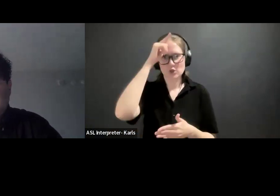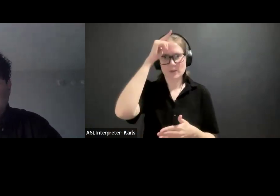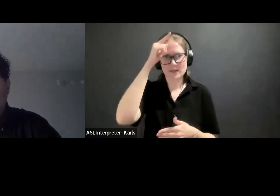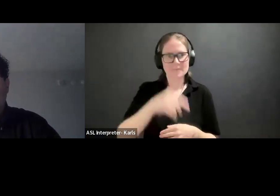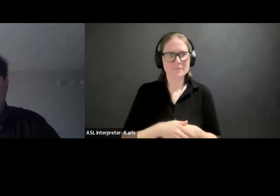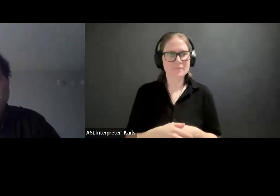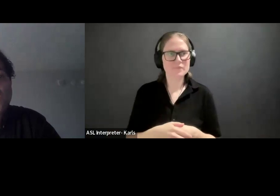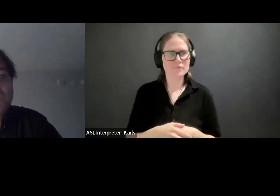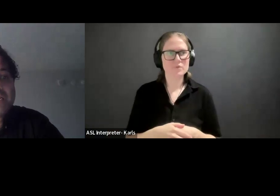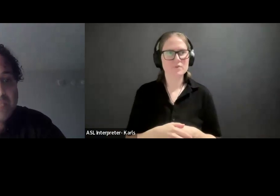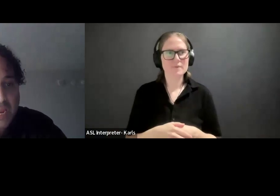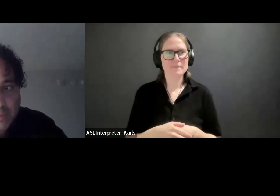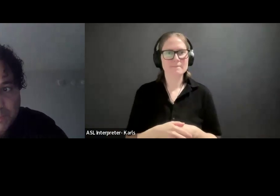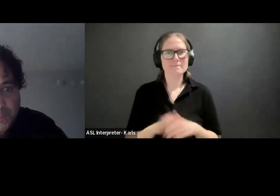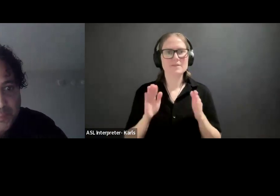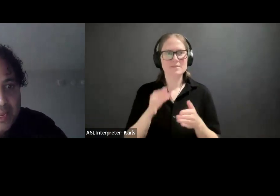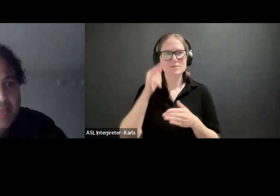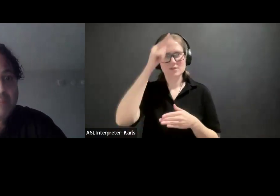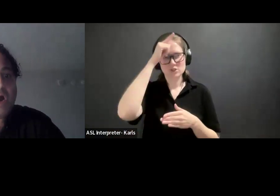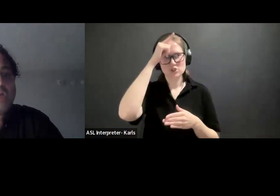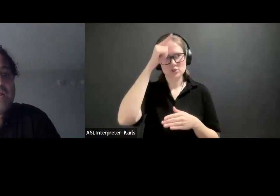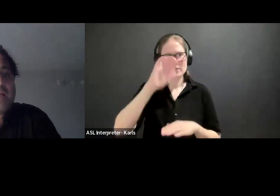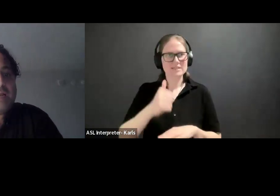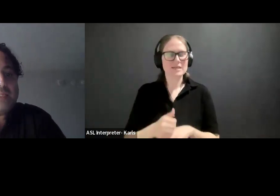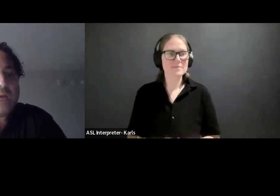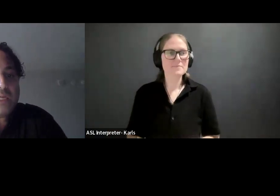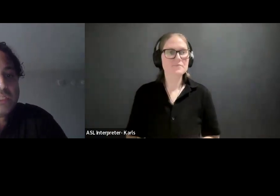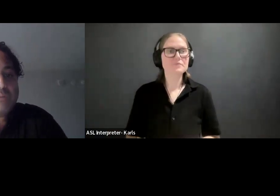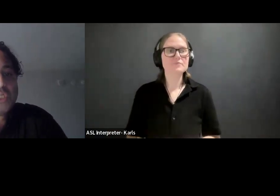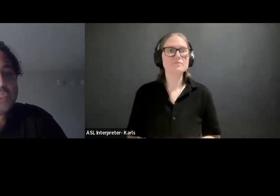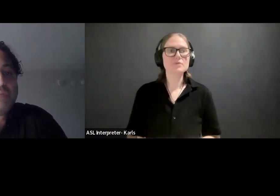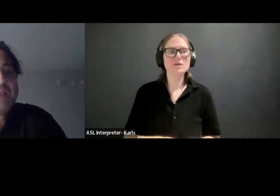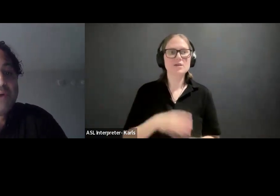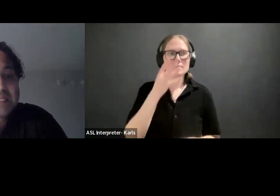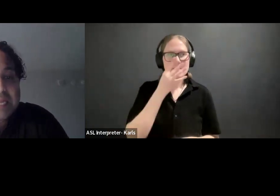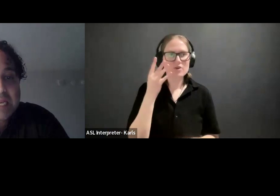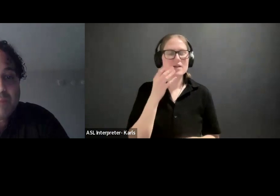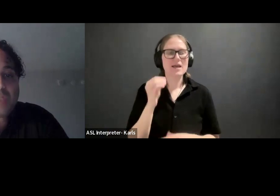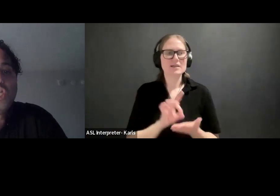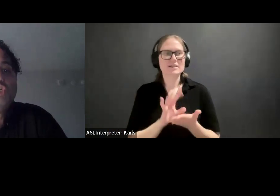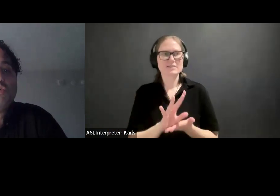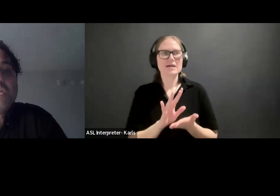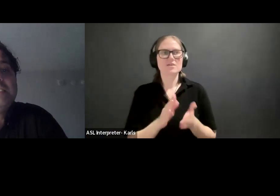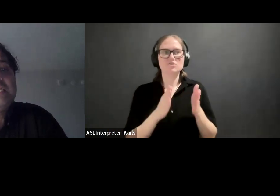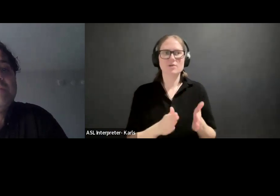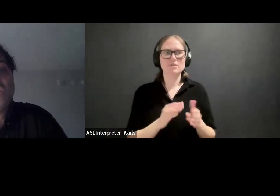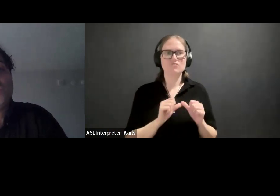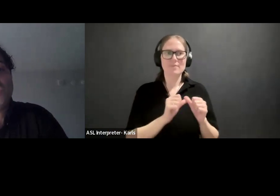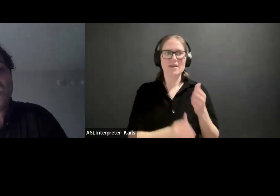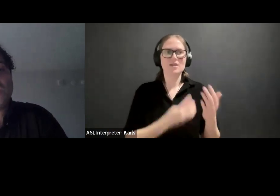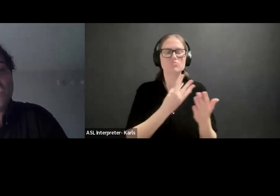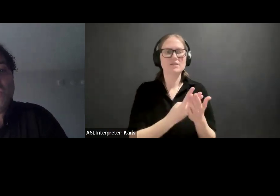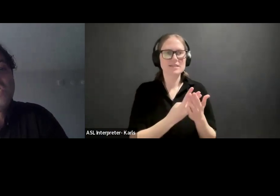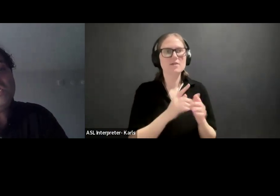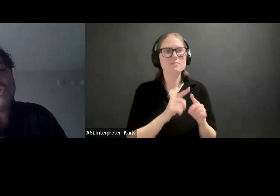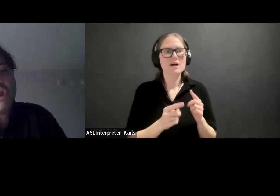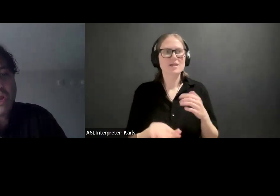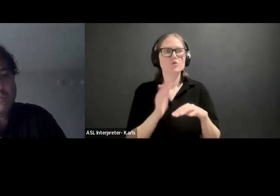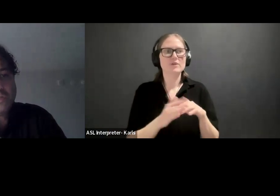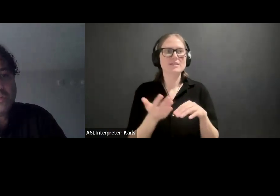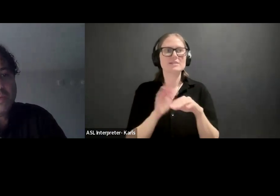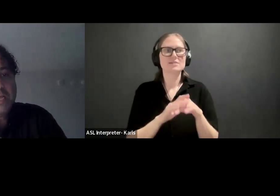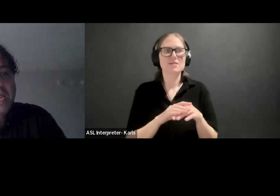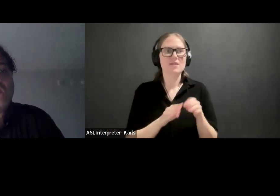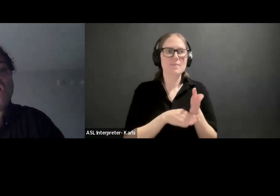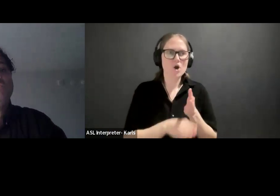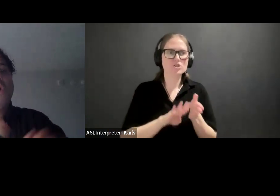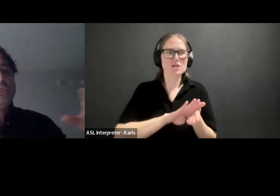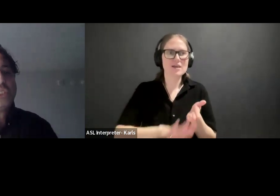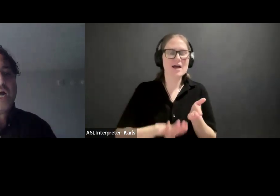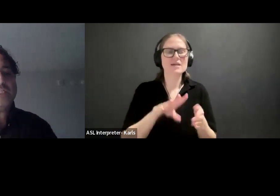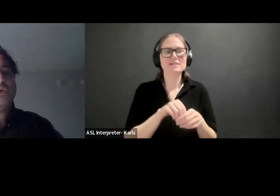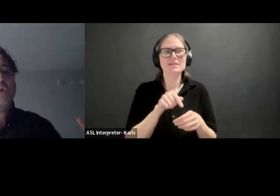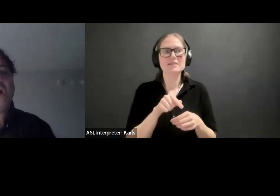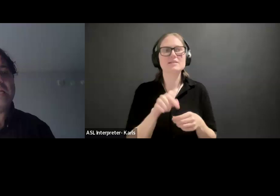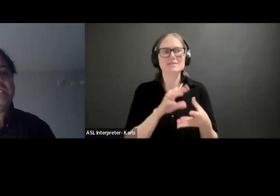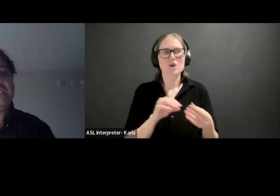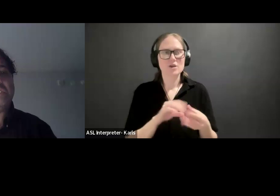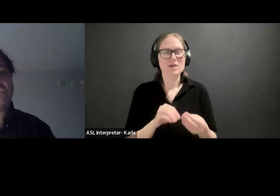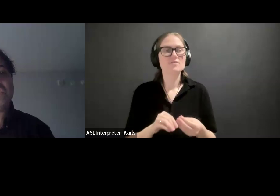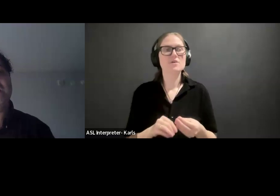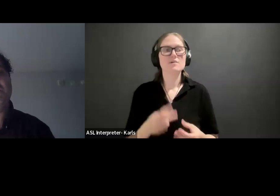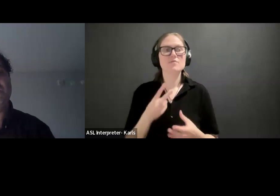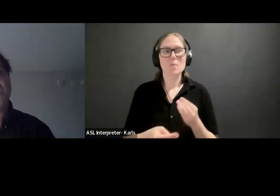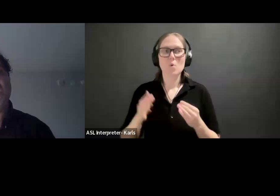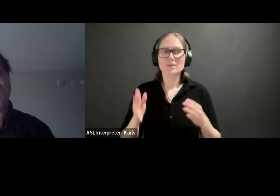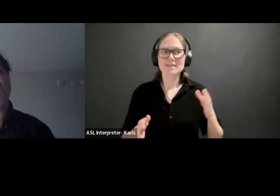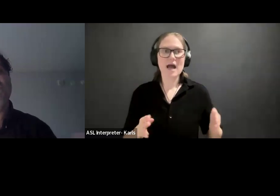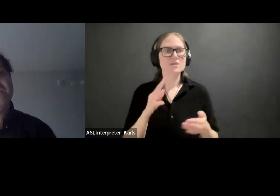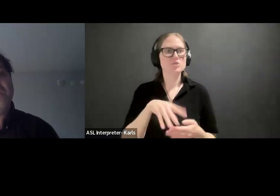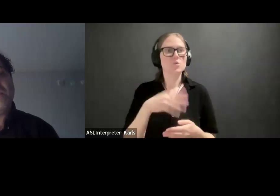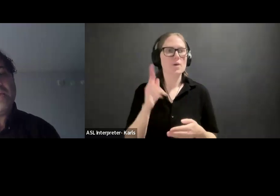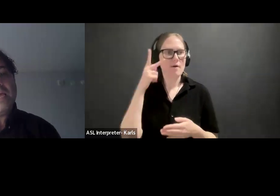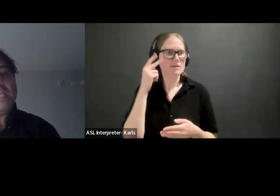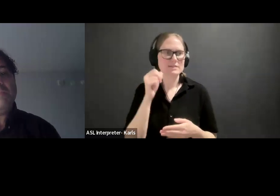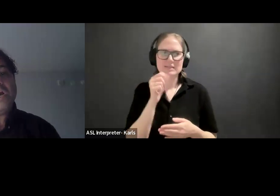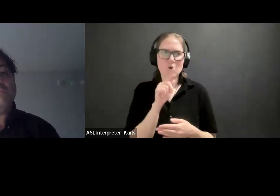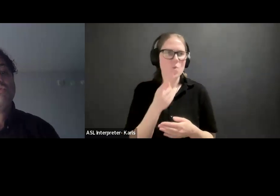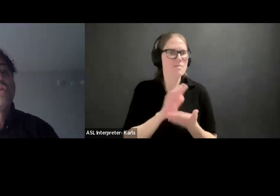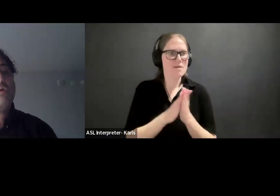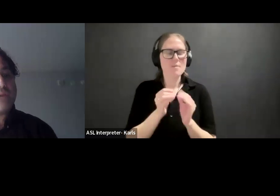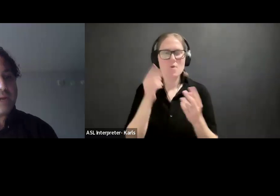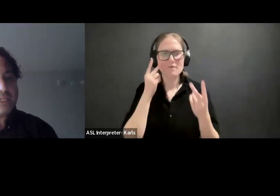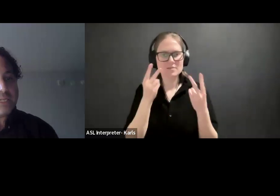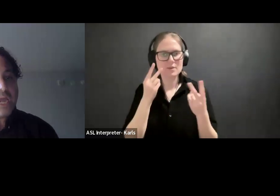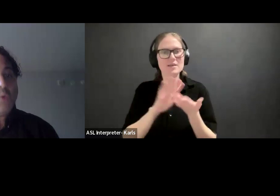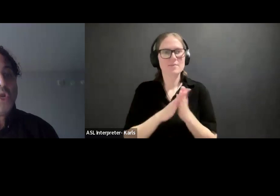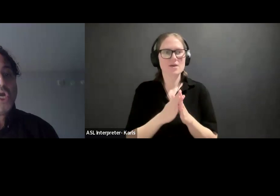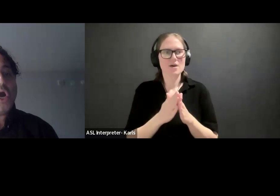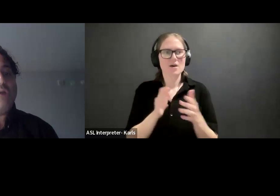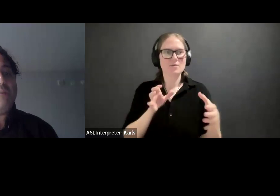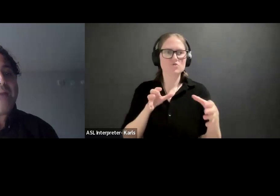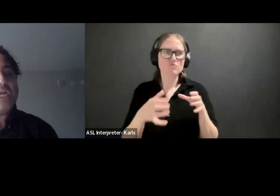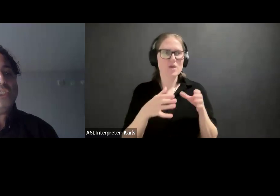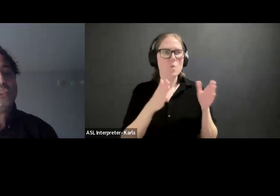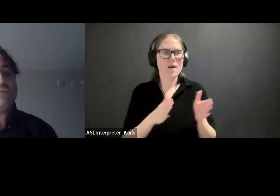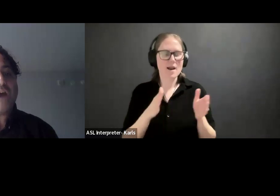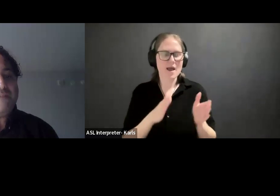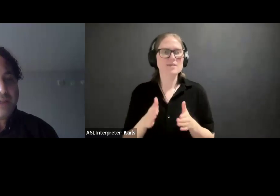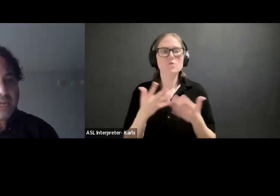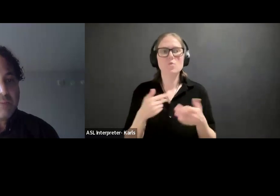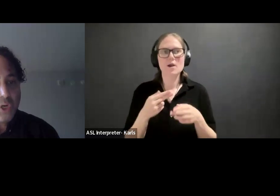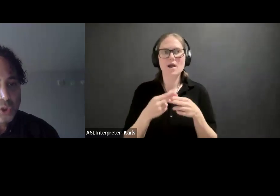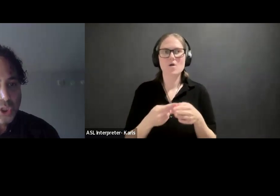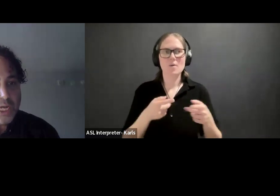centered on the German state. migraine and exile subjects remain present, but increasingly marginalized within these narratives across both sides, queer politics does not simply become more visible. It becomes reorganized what I call managed survival emerged.